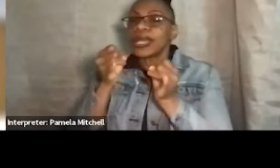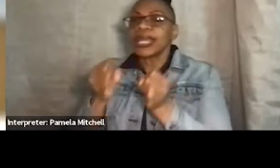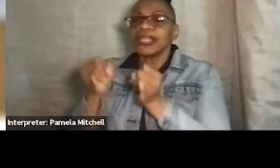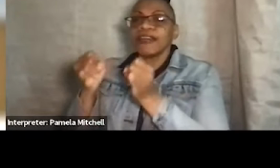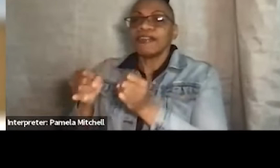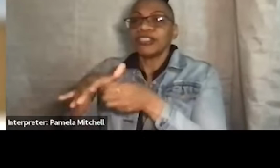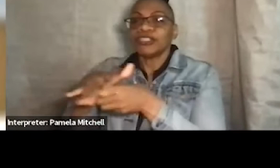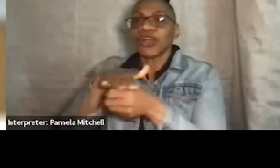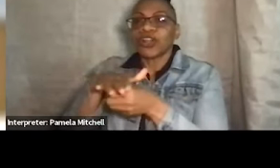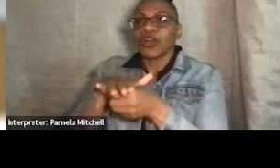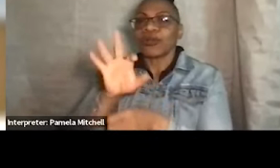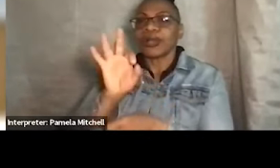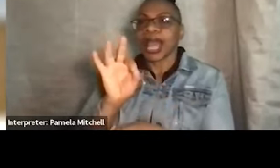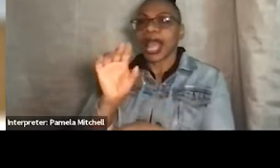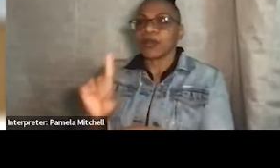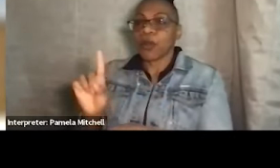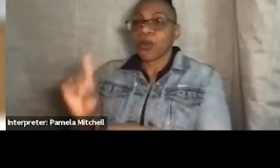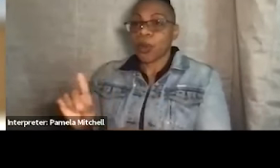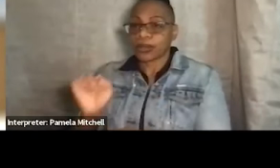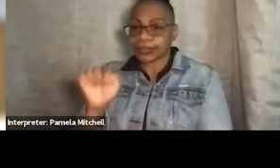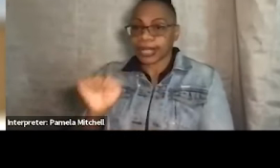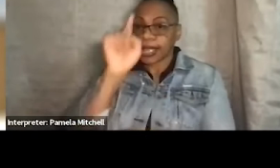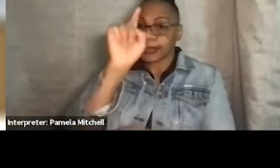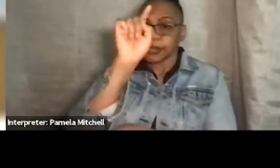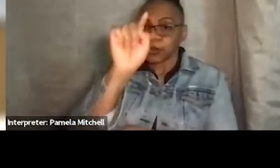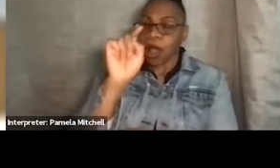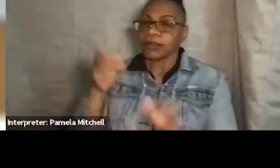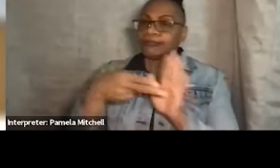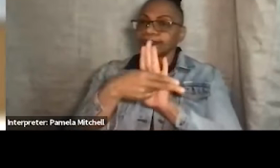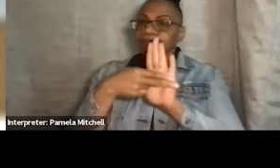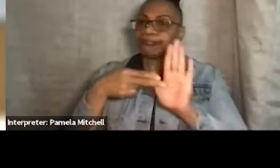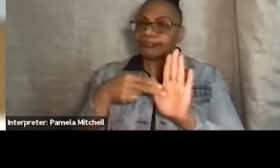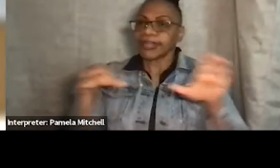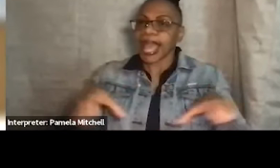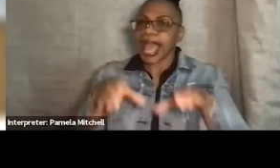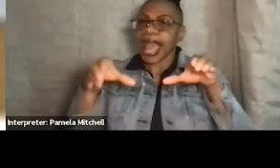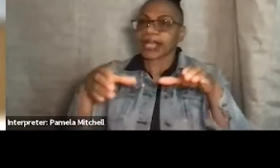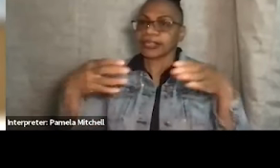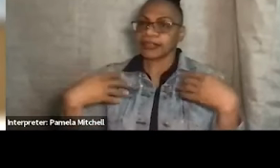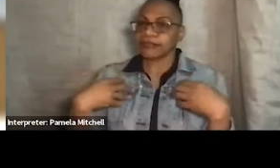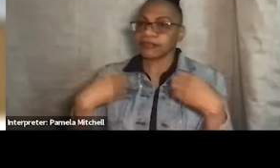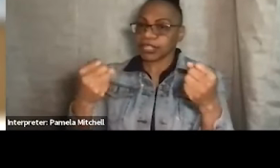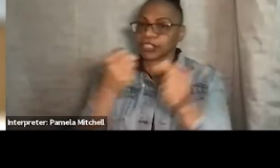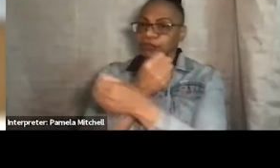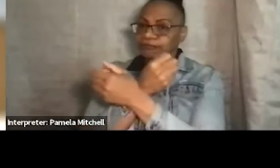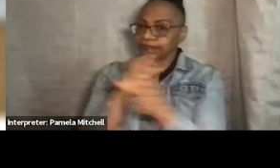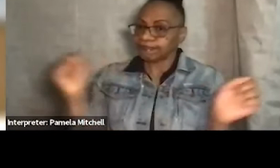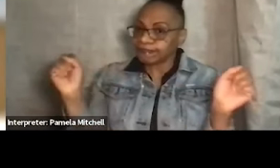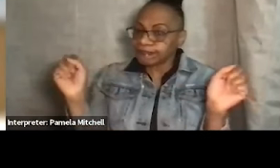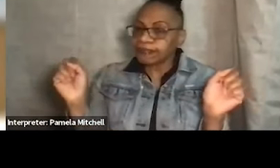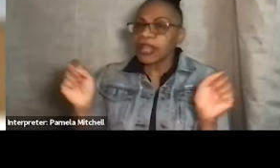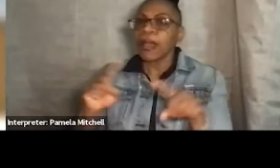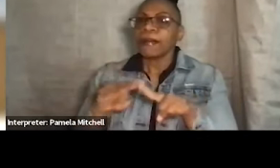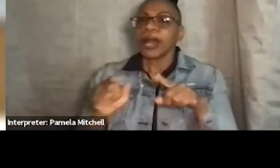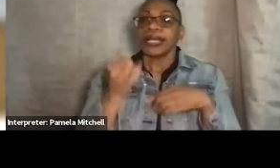for what we call an active rescue. And I'll talk a little bit more about that momentarily. But if a immediate danger is not present,